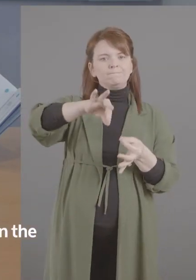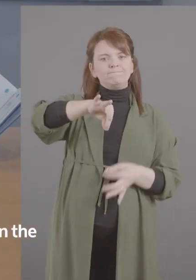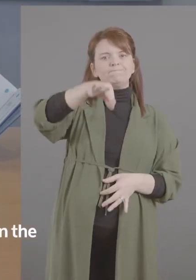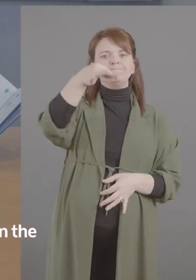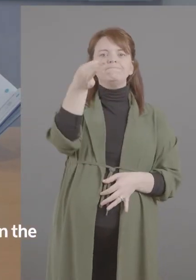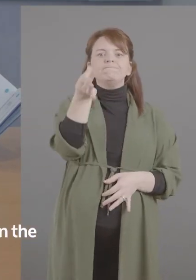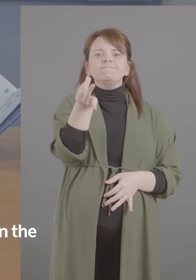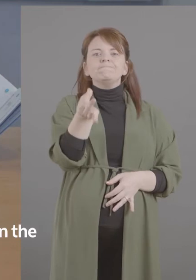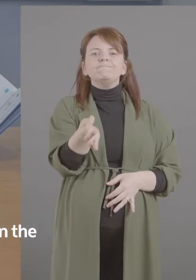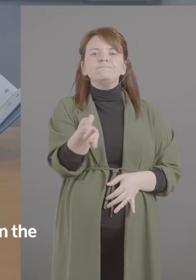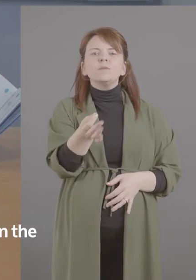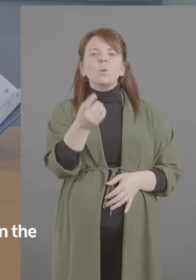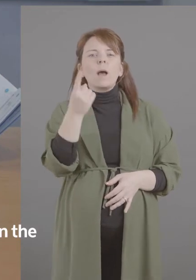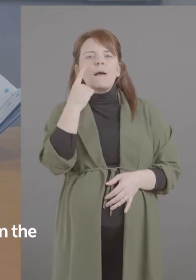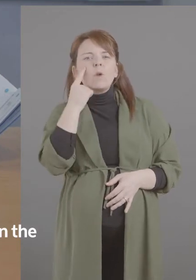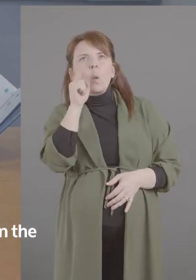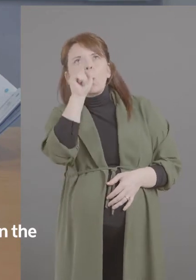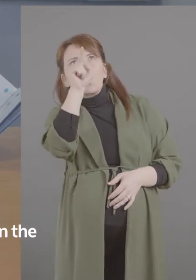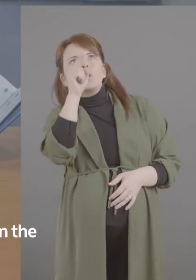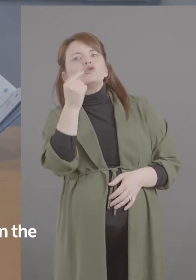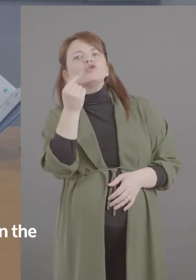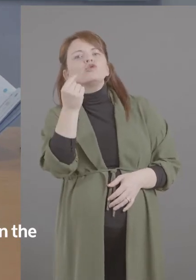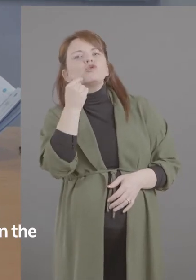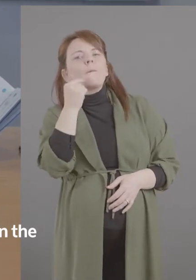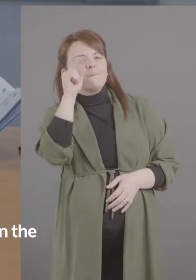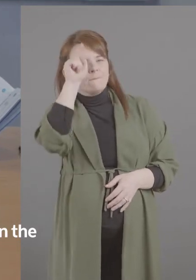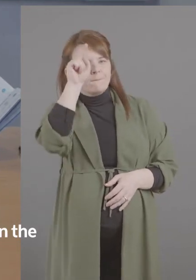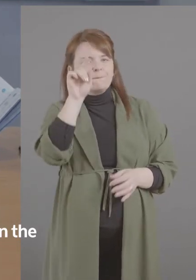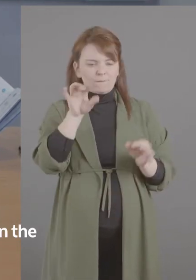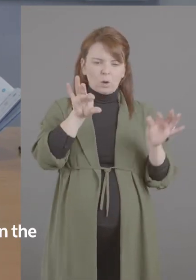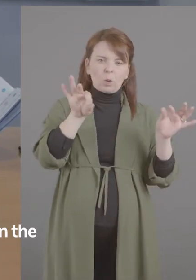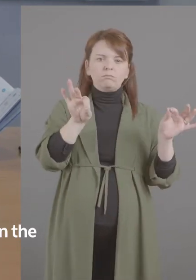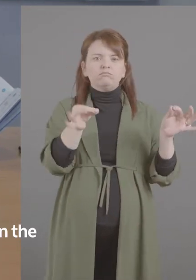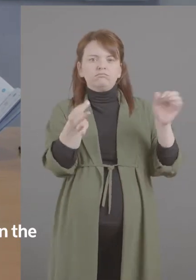Find the swab in the sealed wrapper and identify the soft fabric tip of the swab.